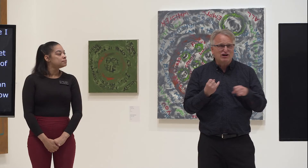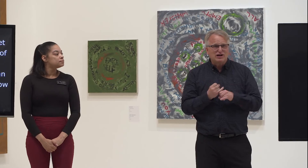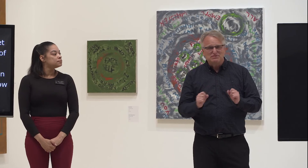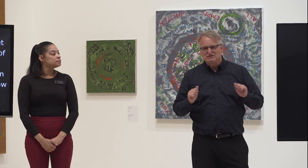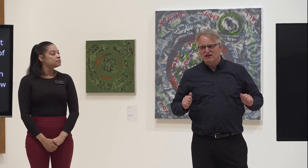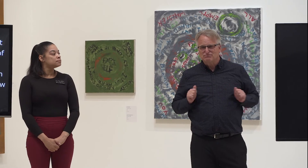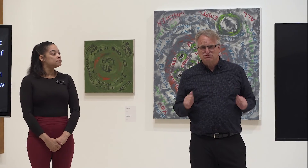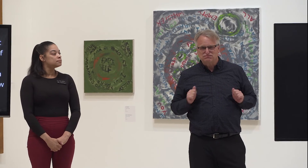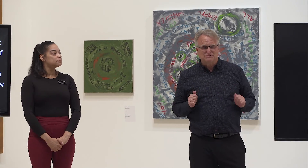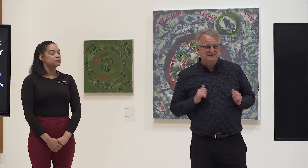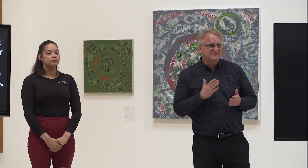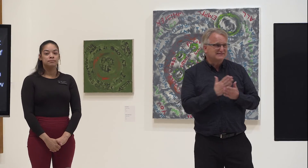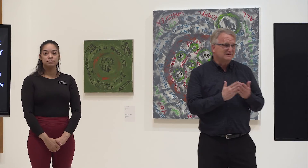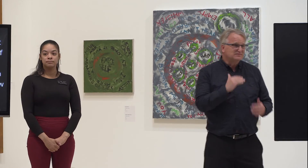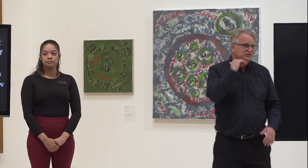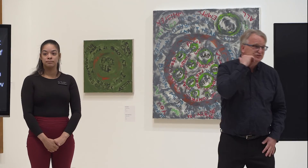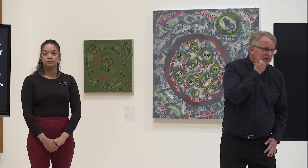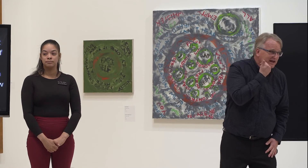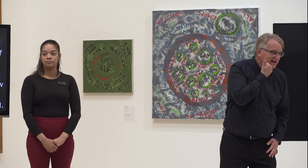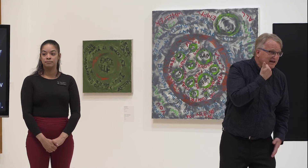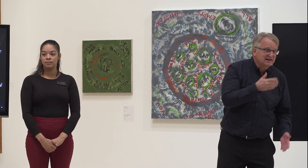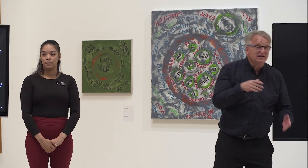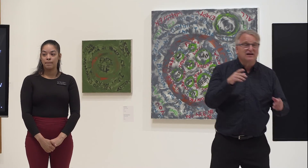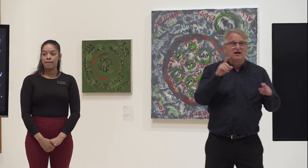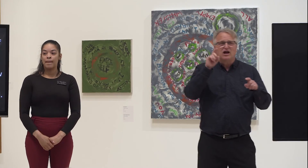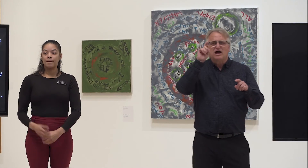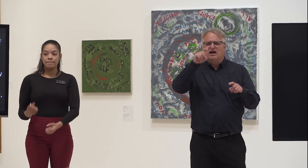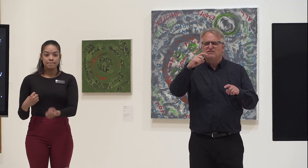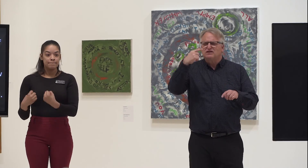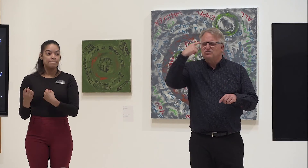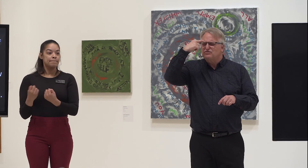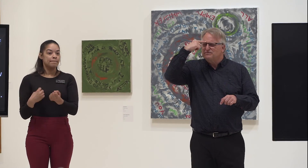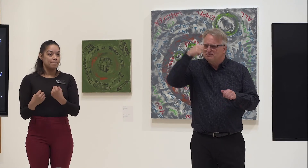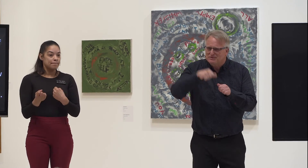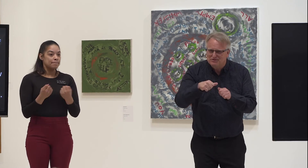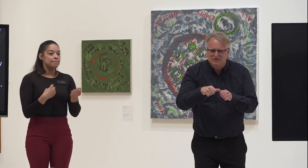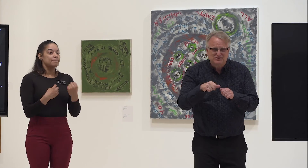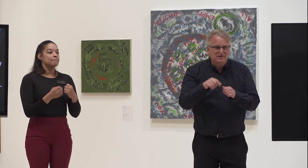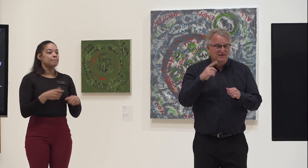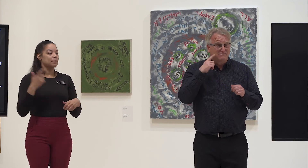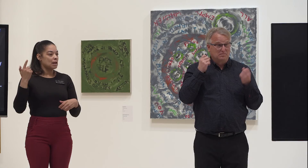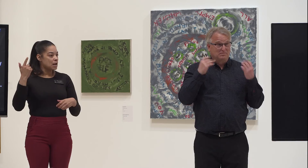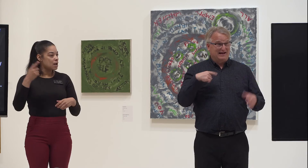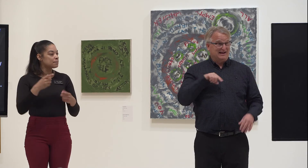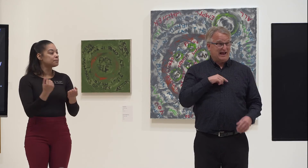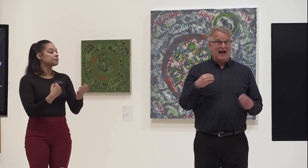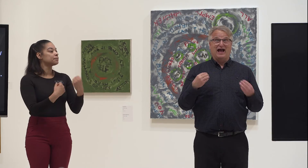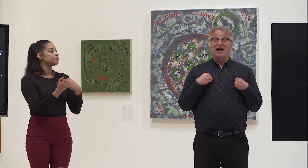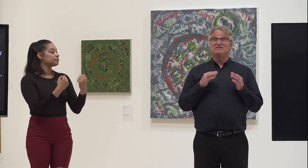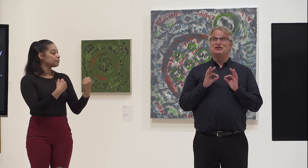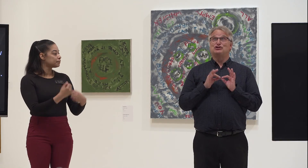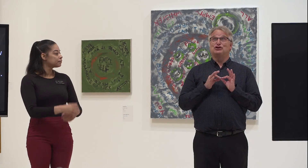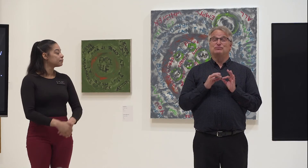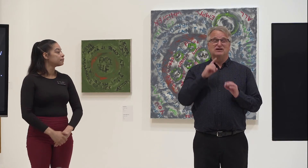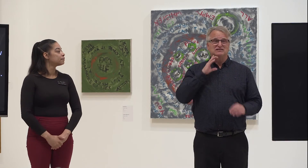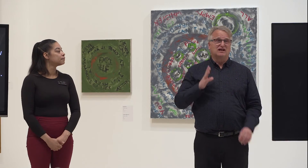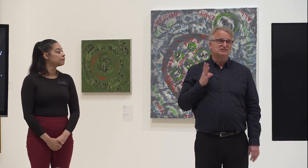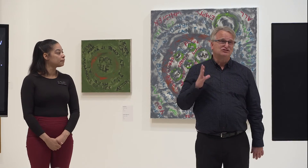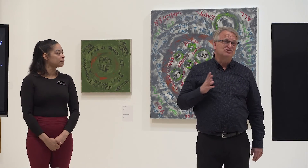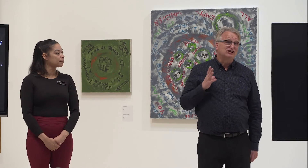Well, every Deaf student is different. Some of them are going to be assertive. Others are going to be shy. Right? For many of us, to have an interpreter